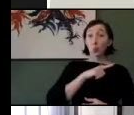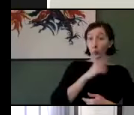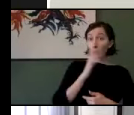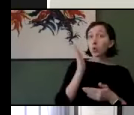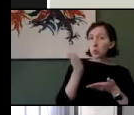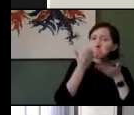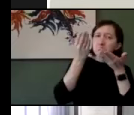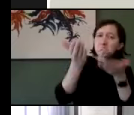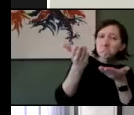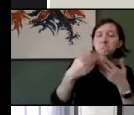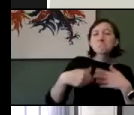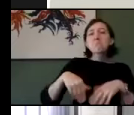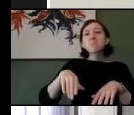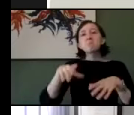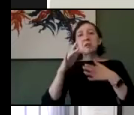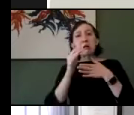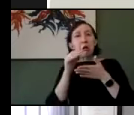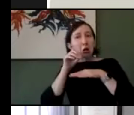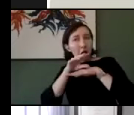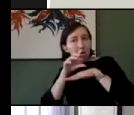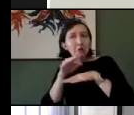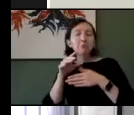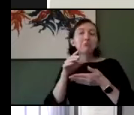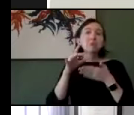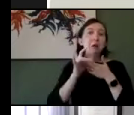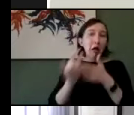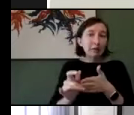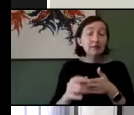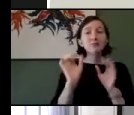you can reach out to us and we can continue the conversation.